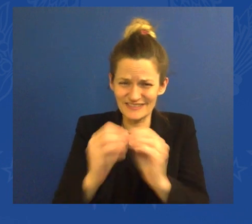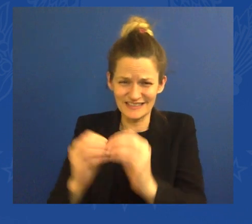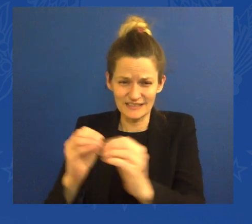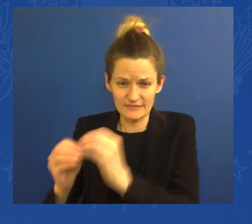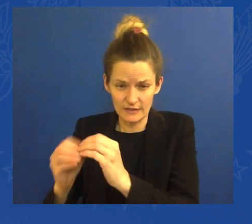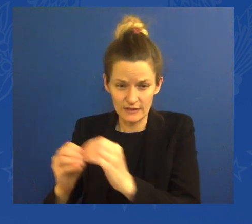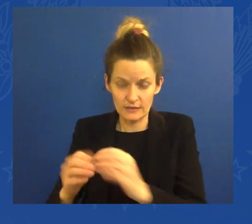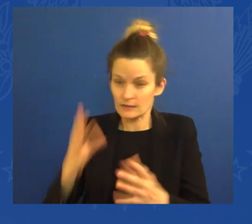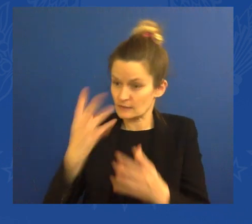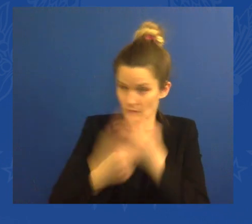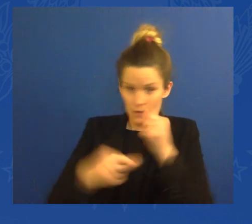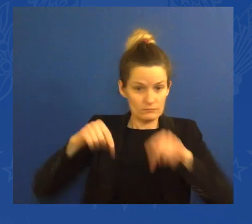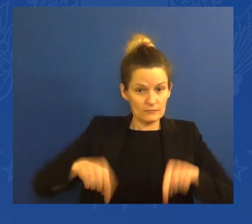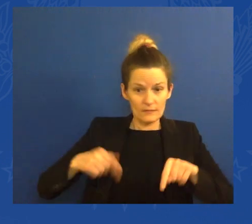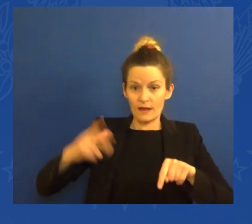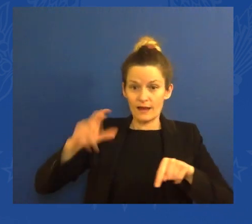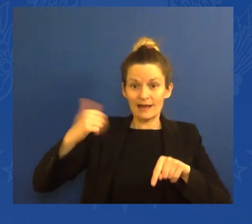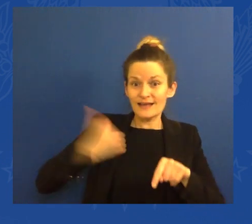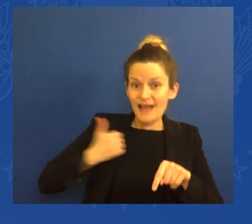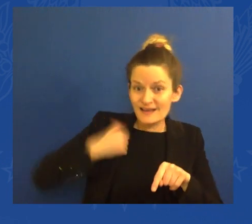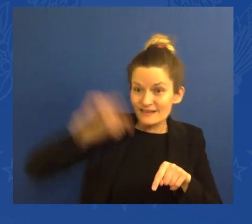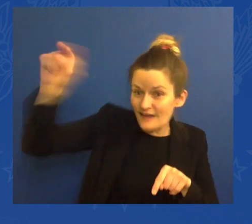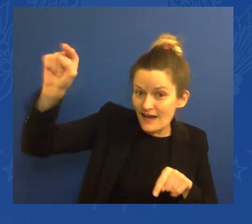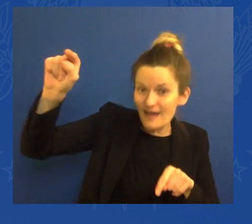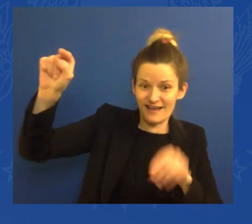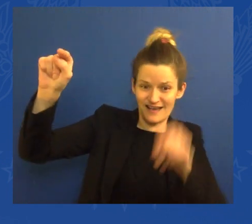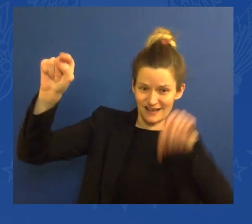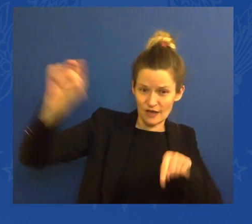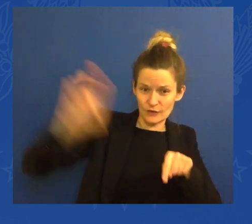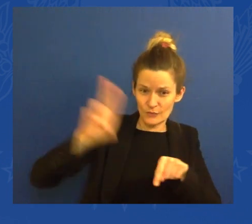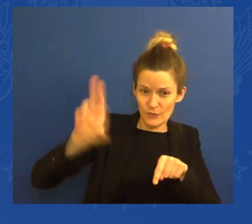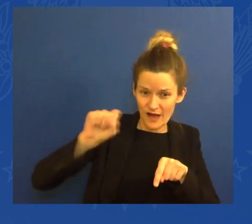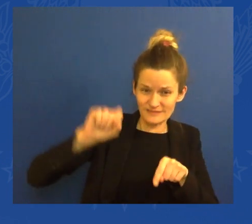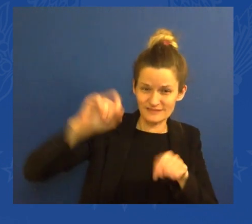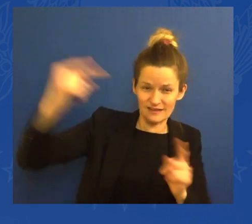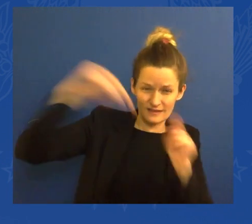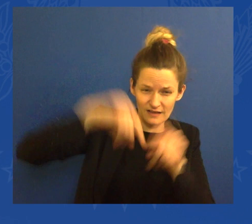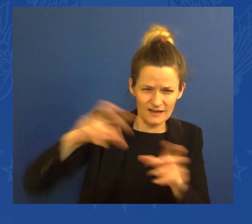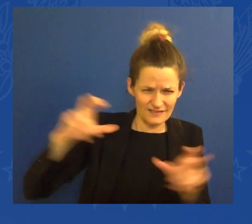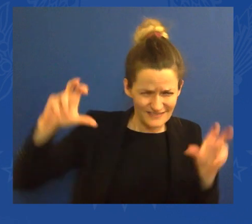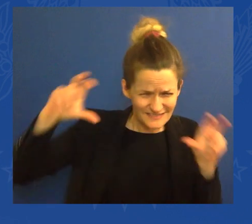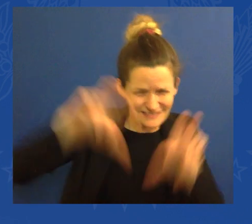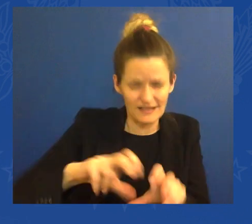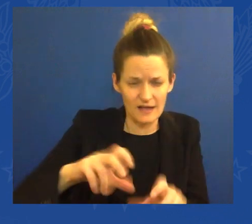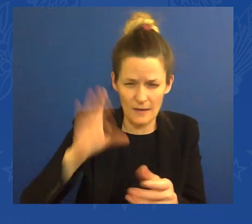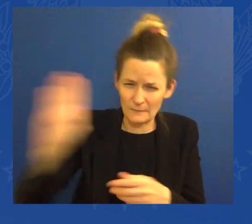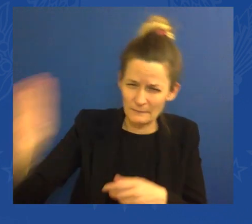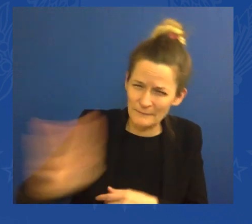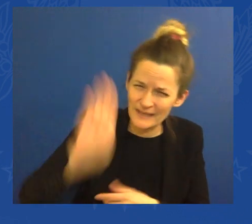from the Bipartisan Infrastructure Law, accelerating clean up of sites that -- where polluted waters and wastewater treatment